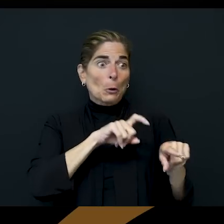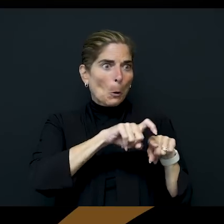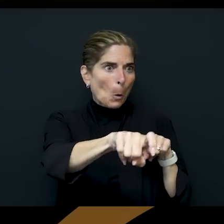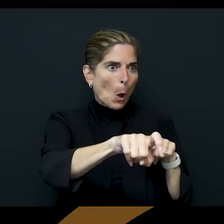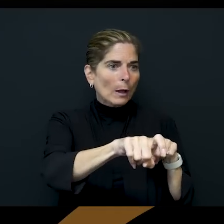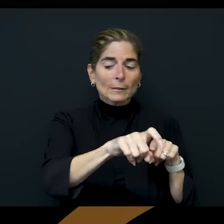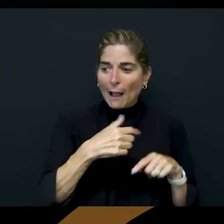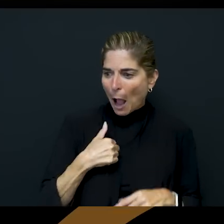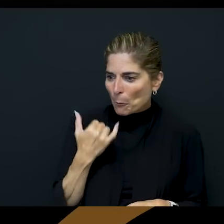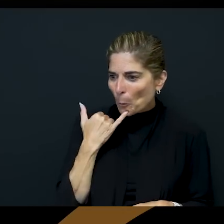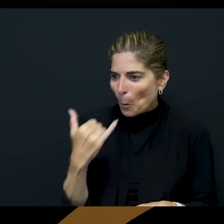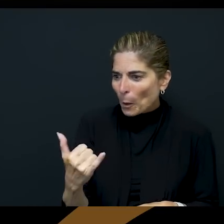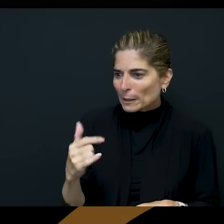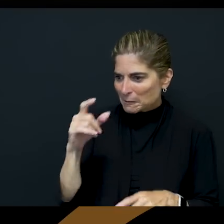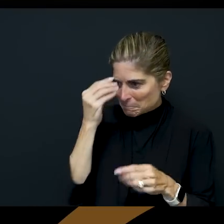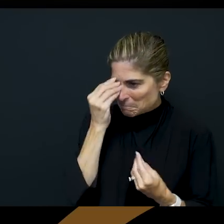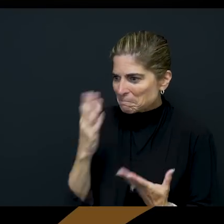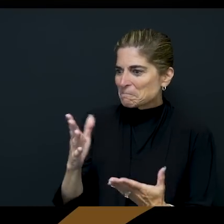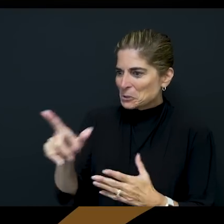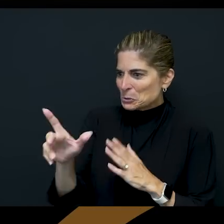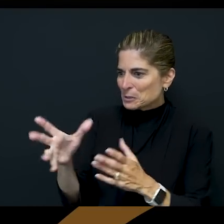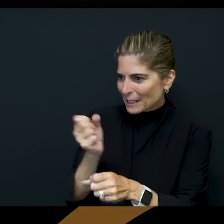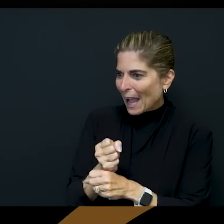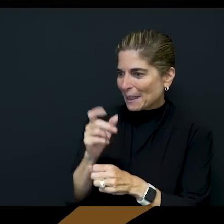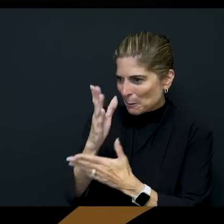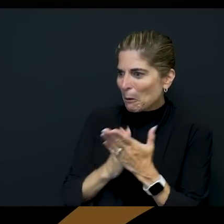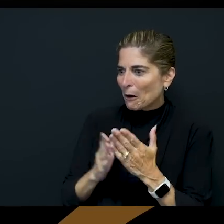I am calling you to tell you that you got the part.